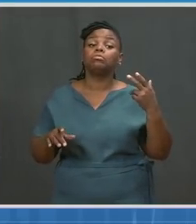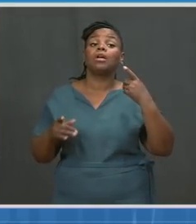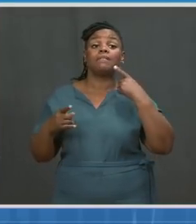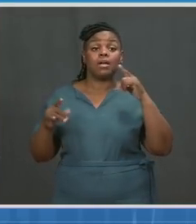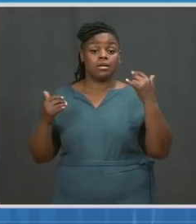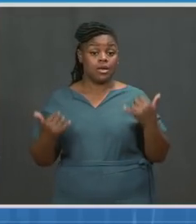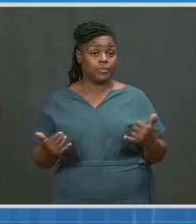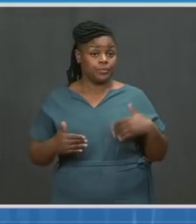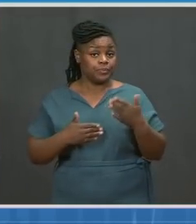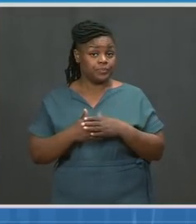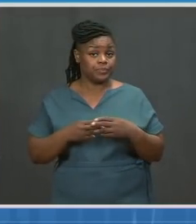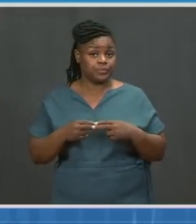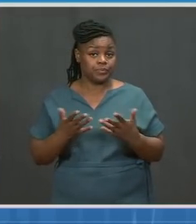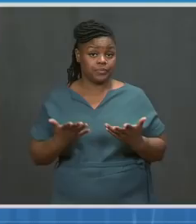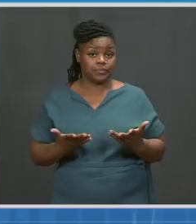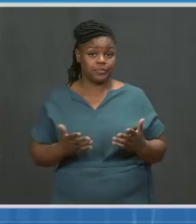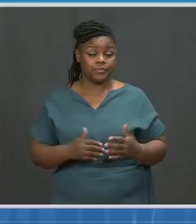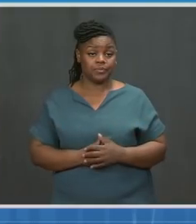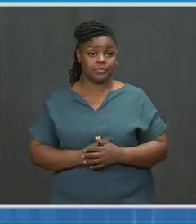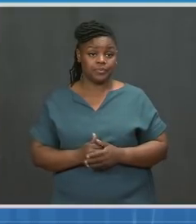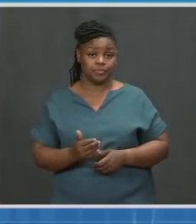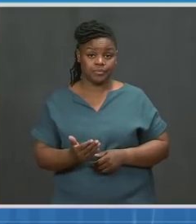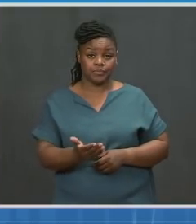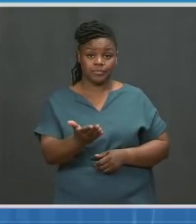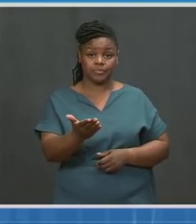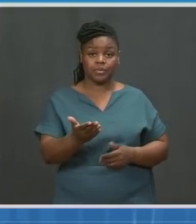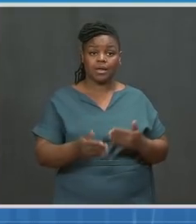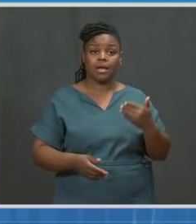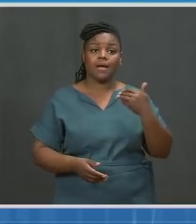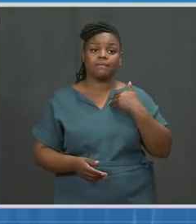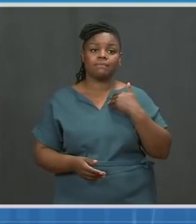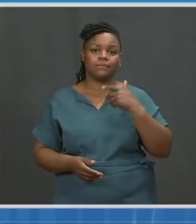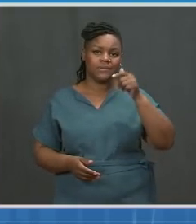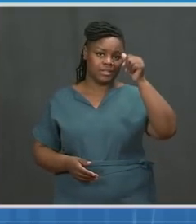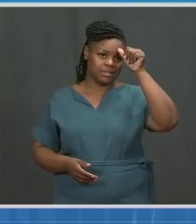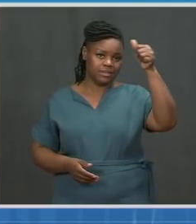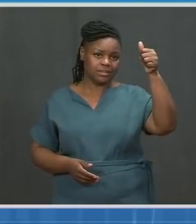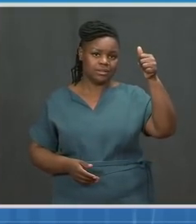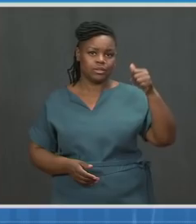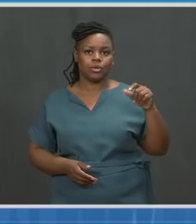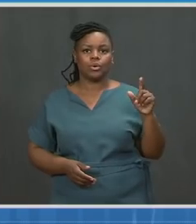we have the troublesome India 617. Next slide.